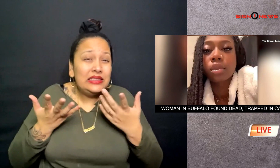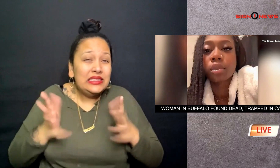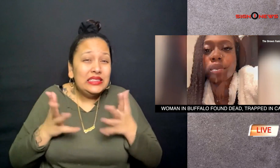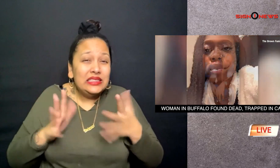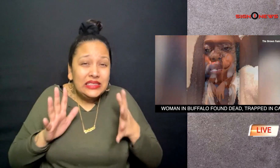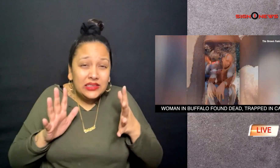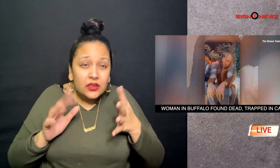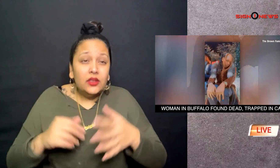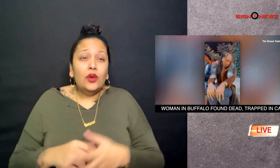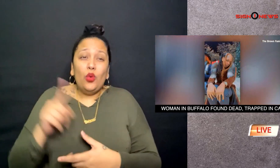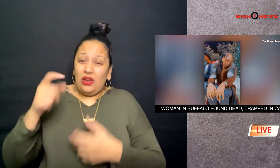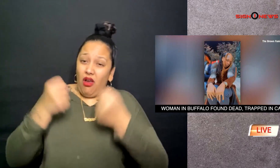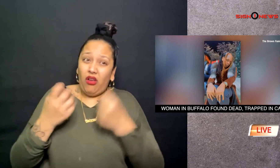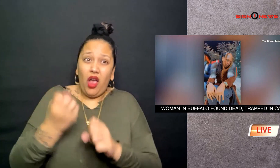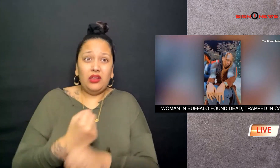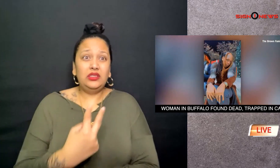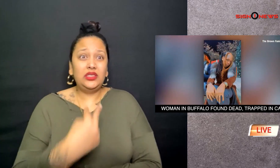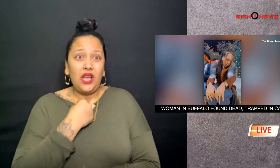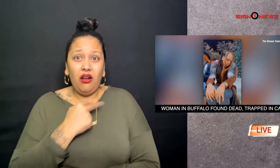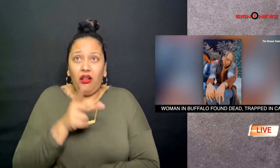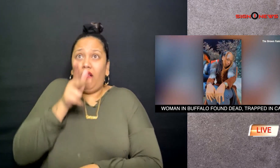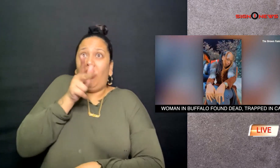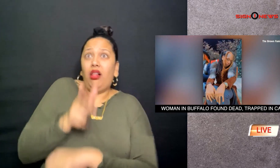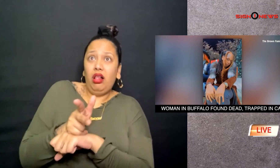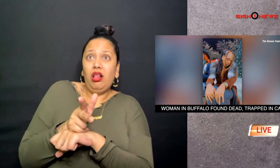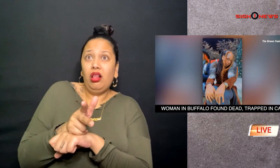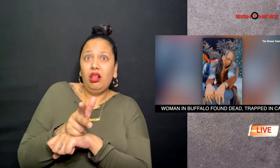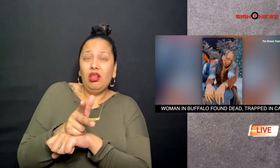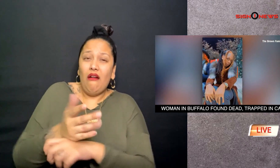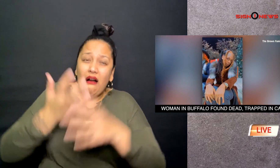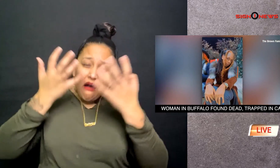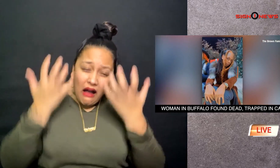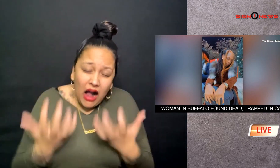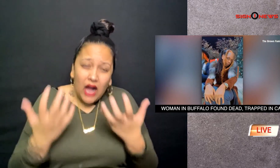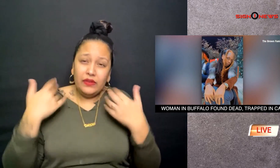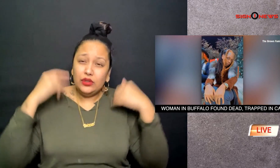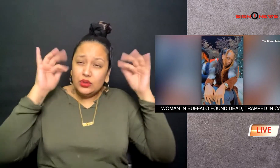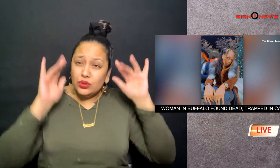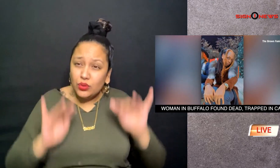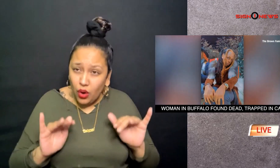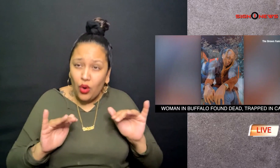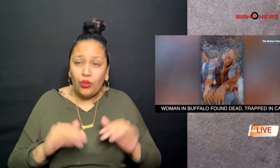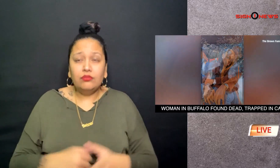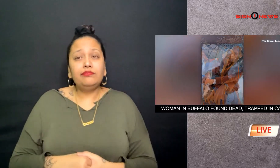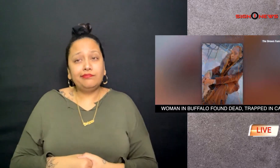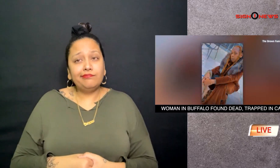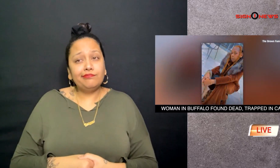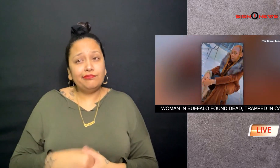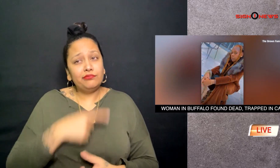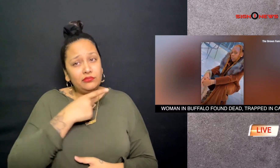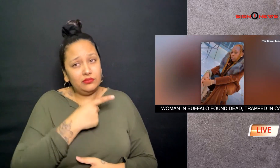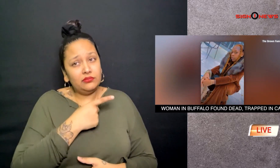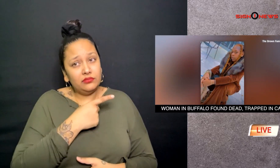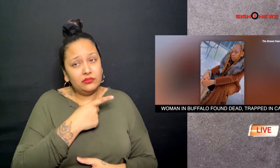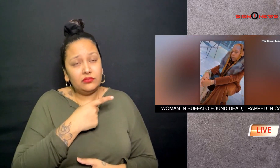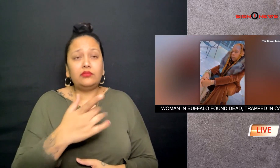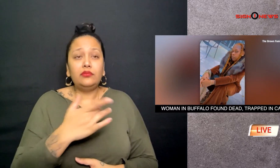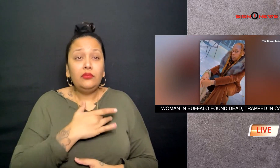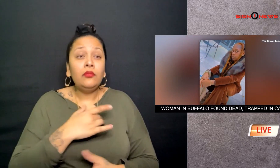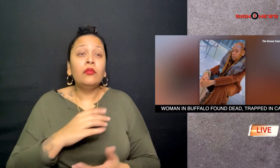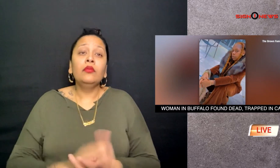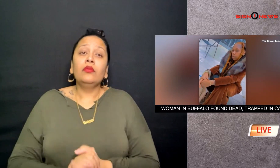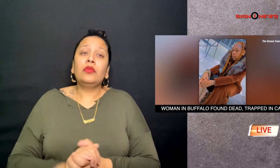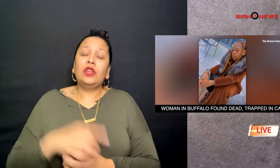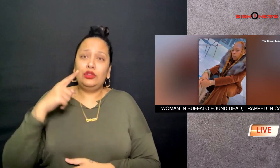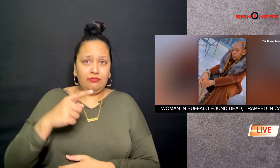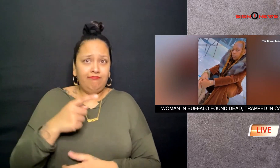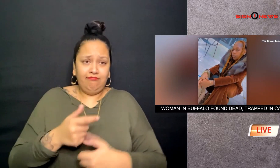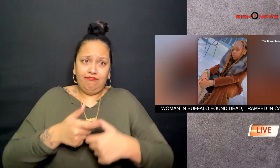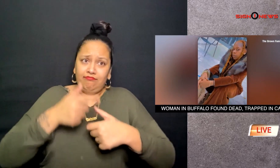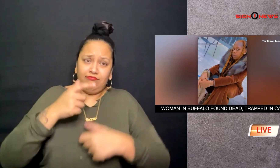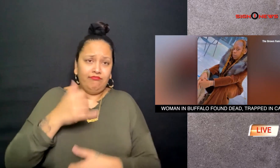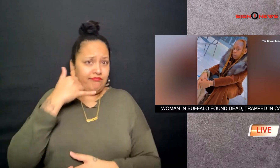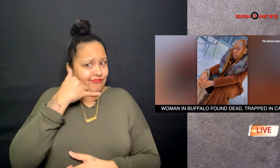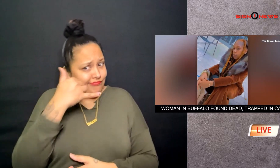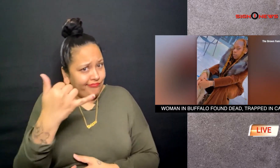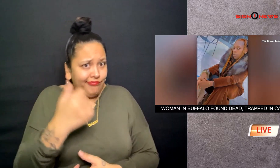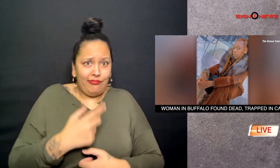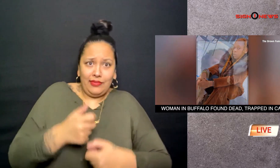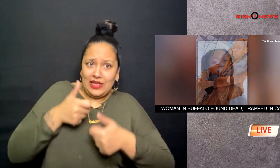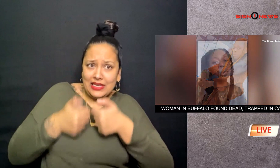her home when her car got stuck in the heavy snow